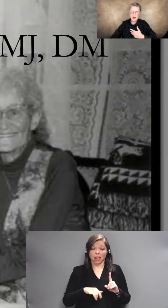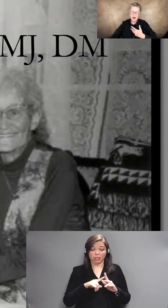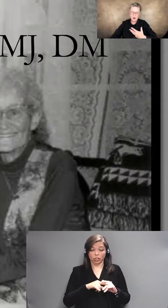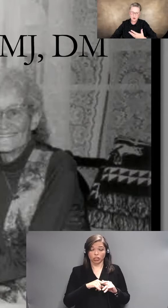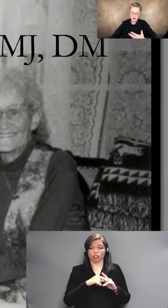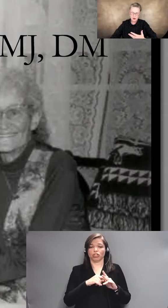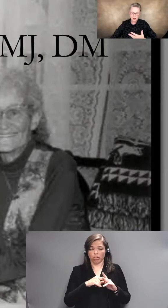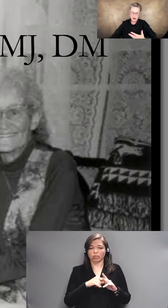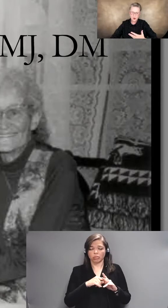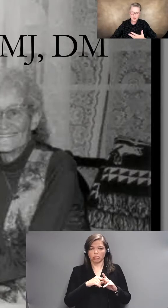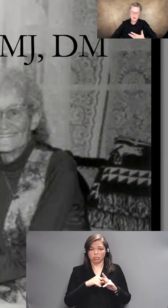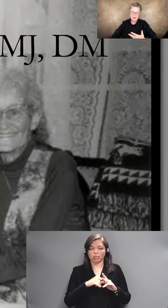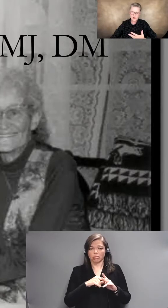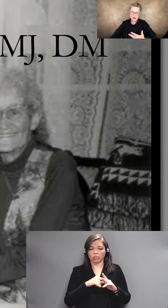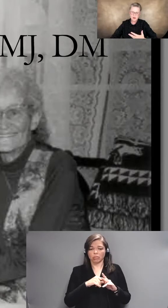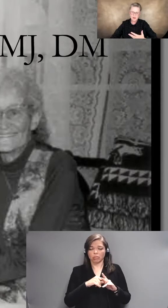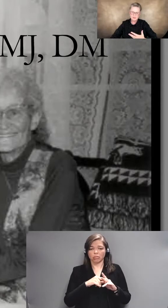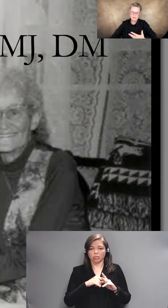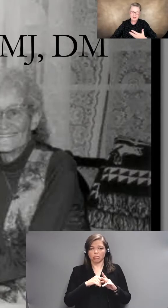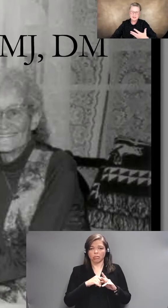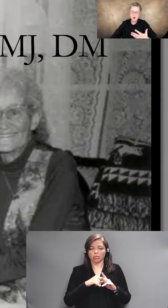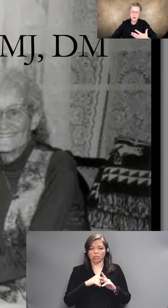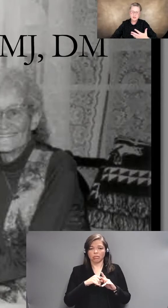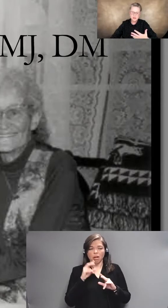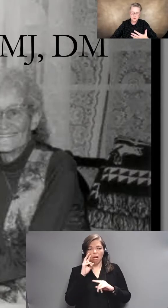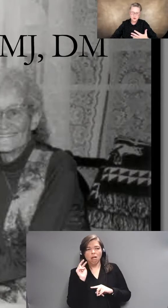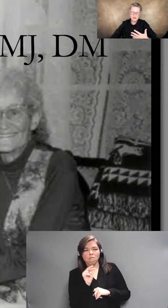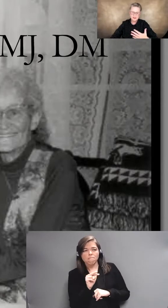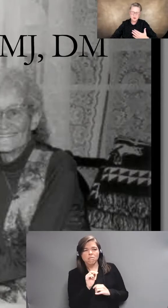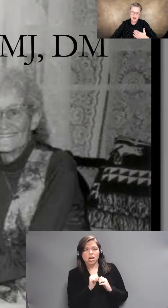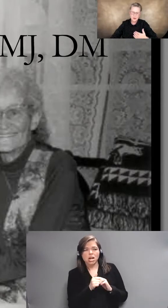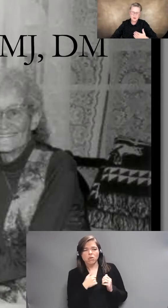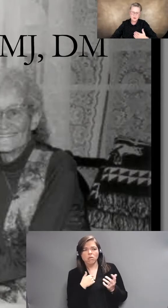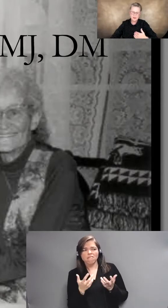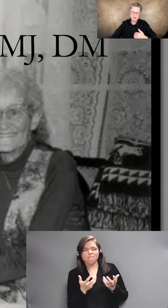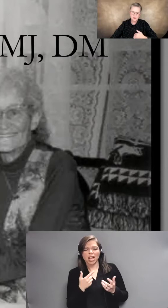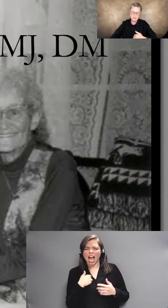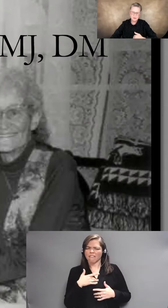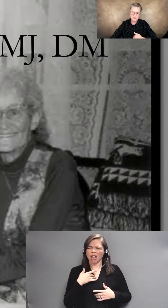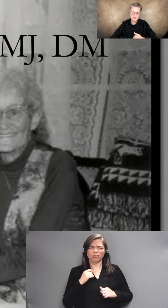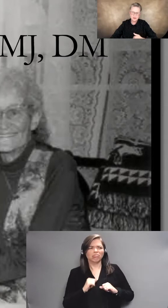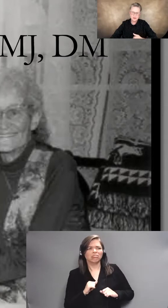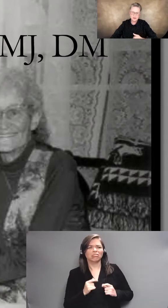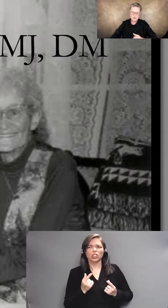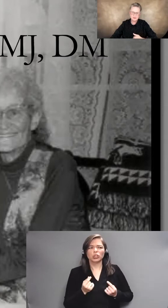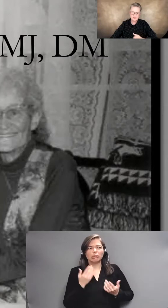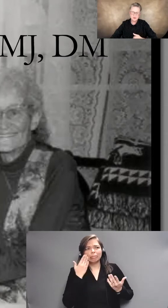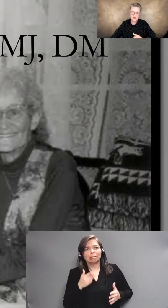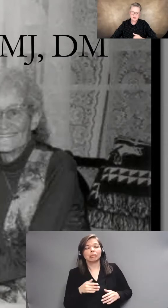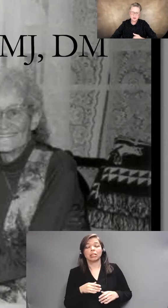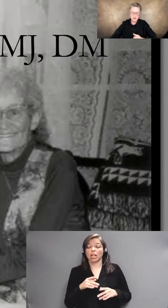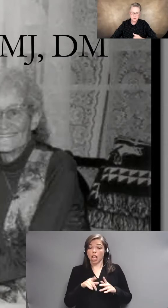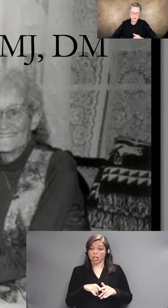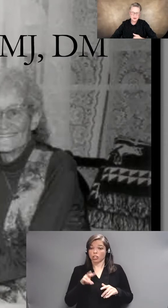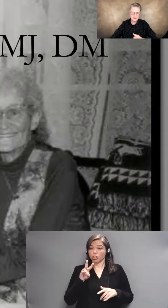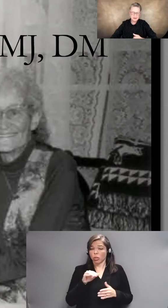how I wanted to start, I didn't know what to do and this is what happened was I started my Ph.D. in 2002